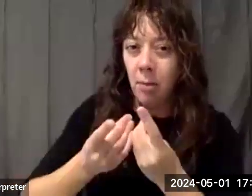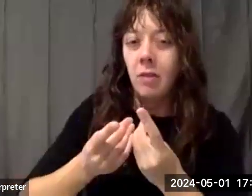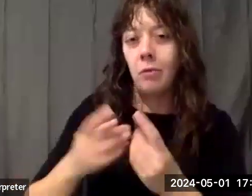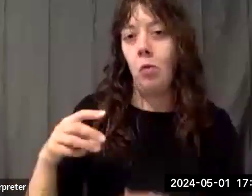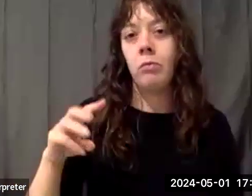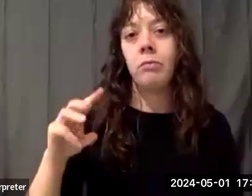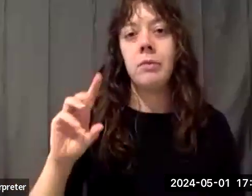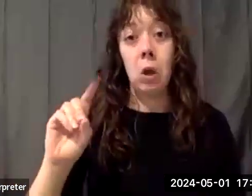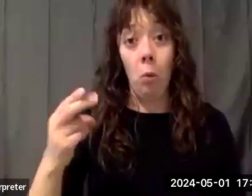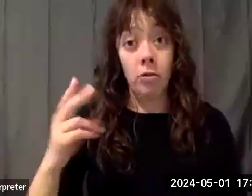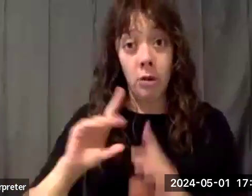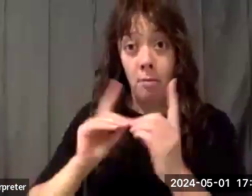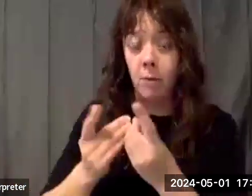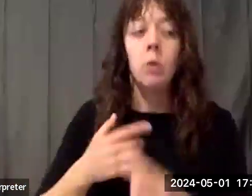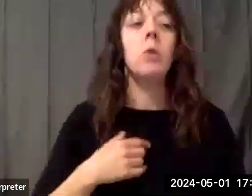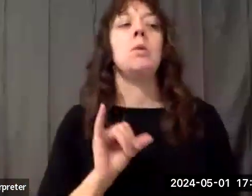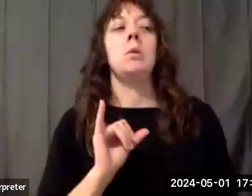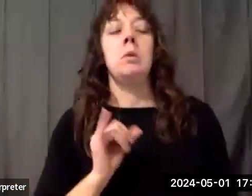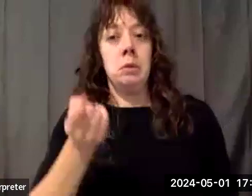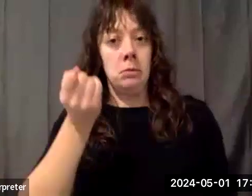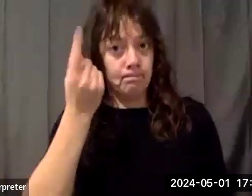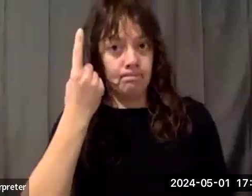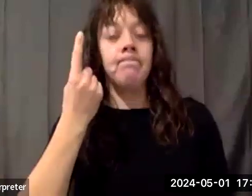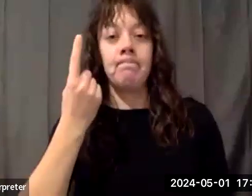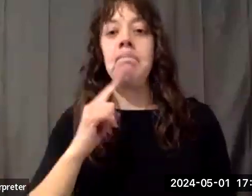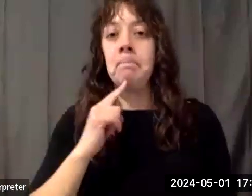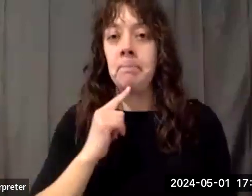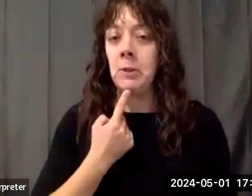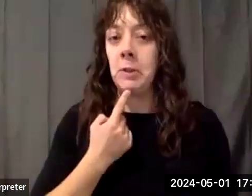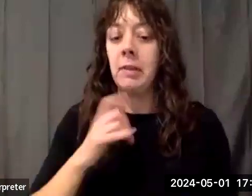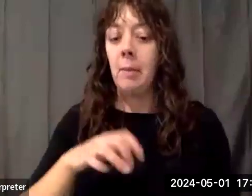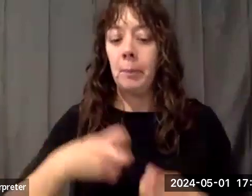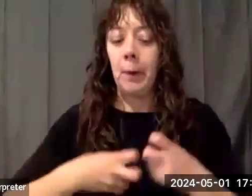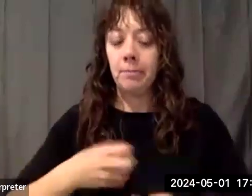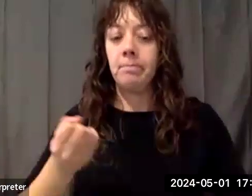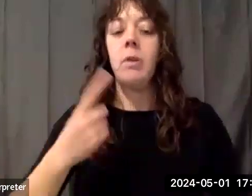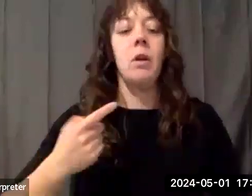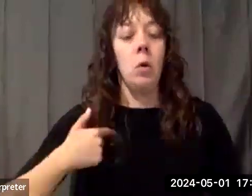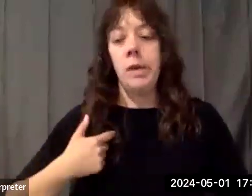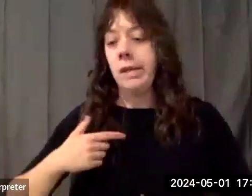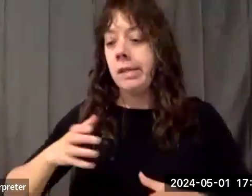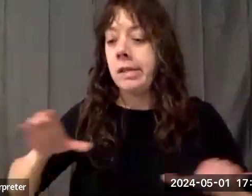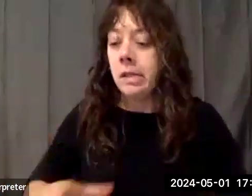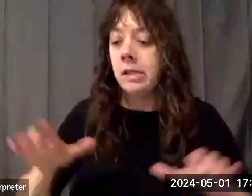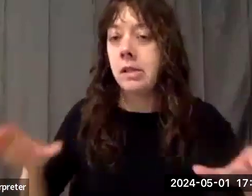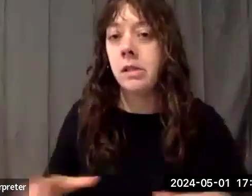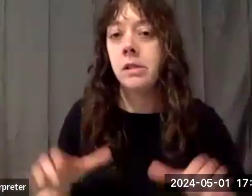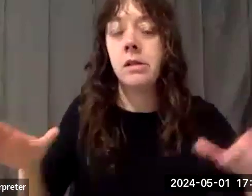we've been involved in some very serious pro process improvement efforts around improving our credentialing timelines, including our,